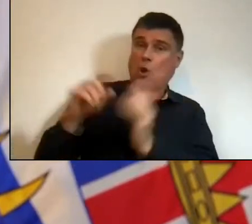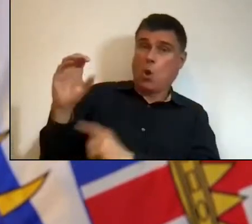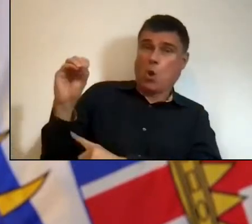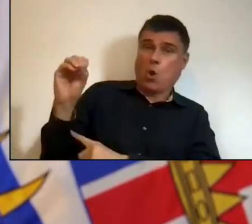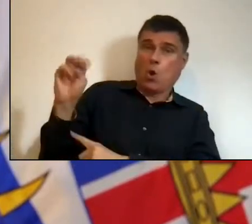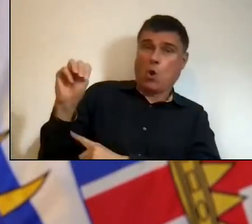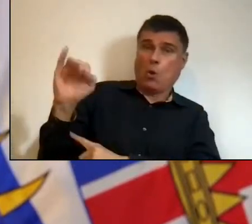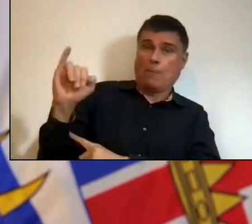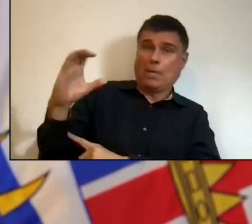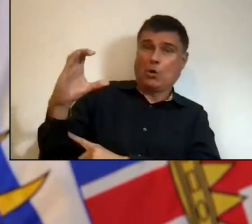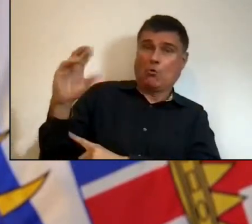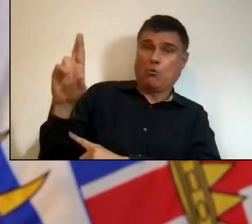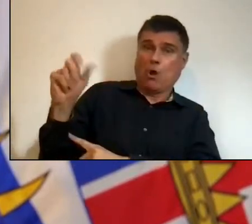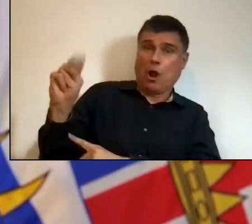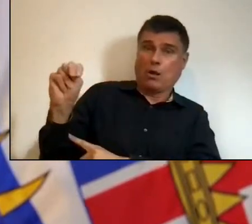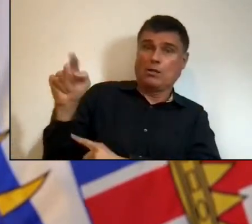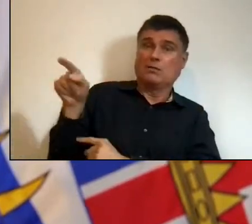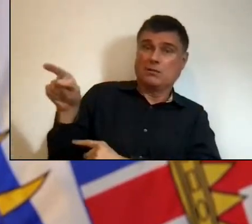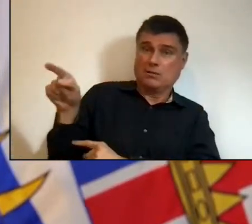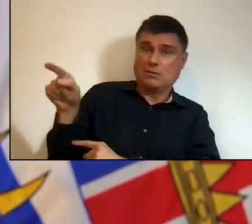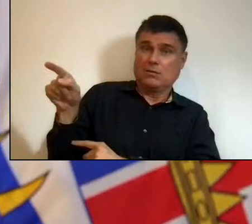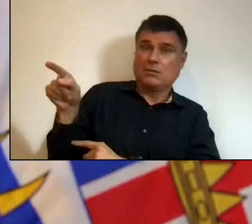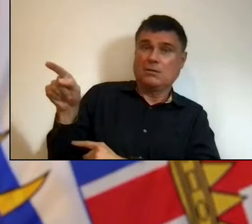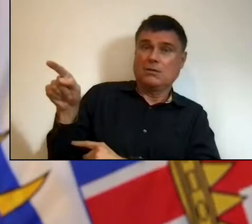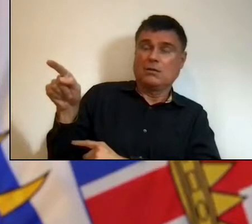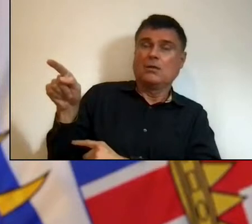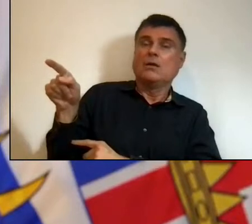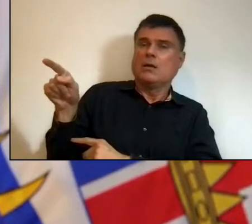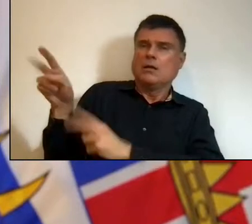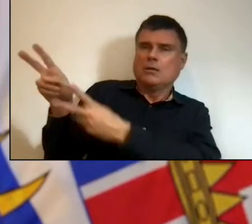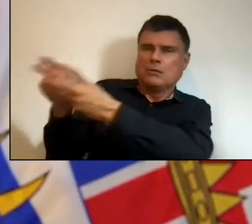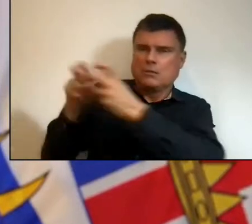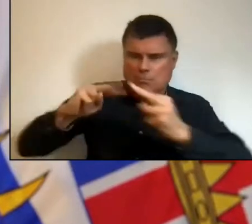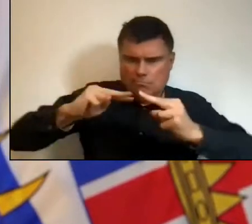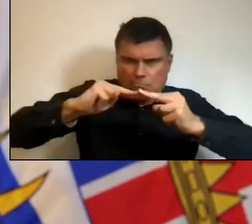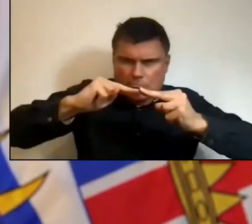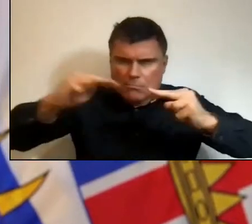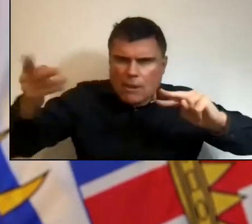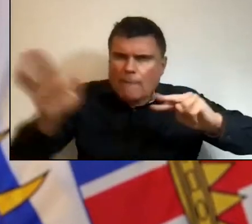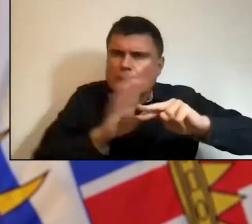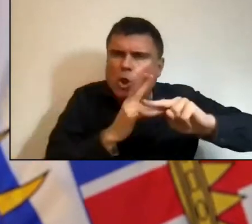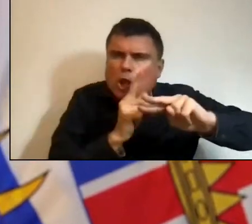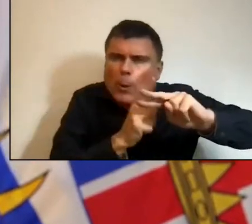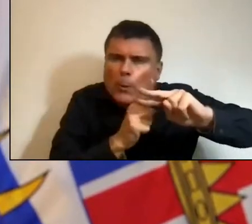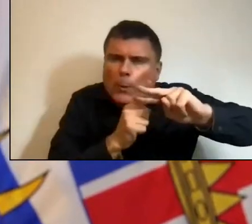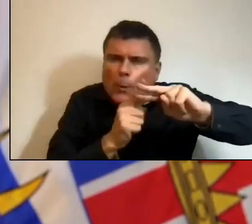Omicron -- doing whole genome sequencing and I got a few